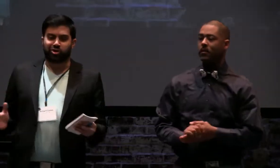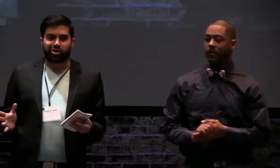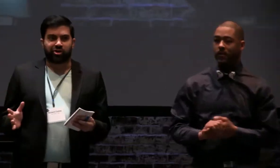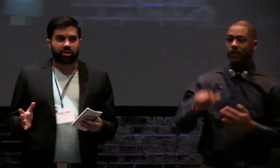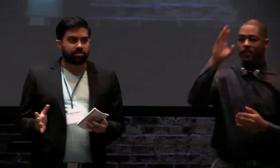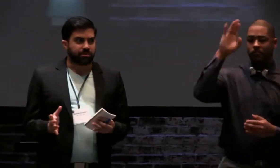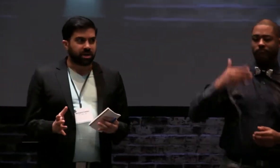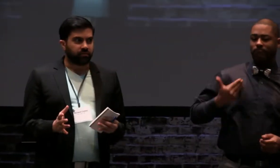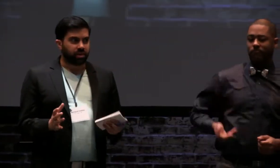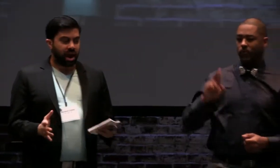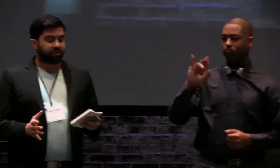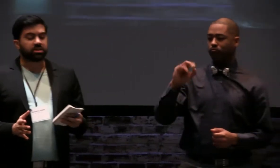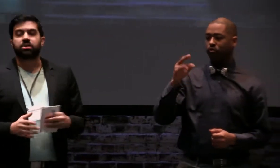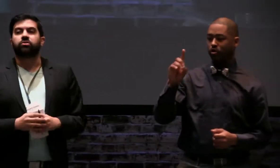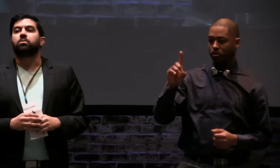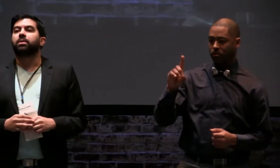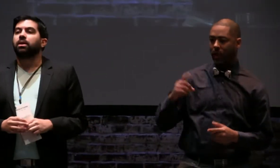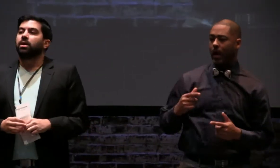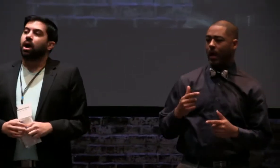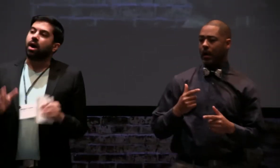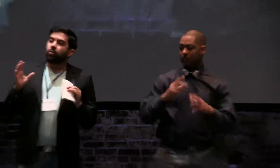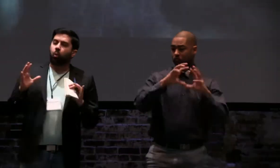I'm Richard speaking for the advocacy group.